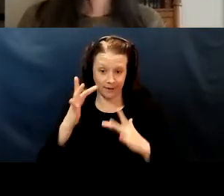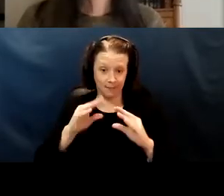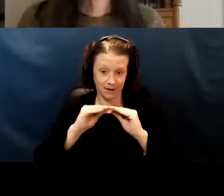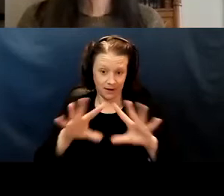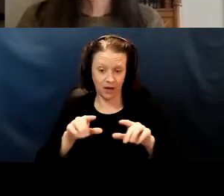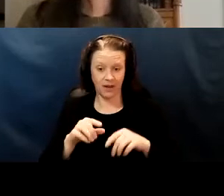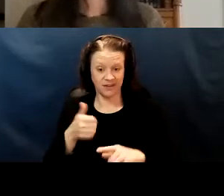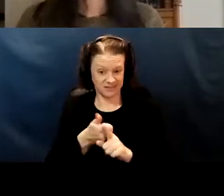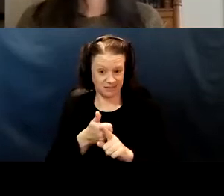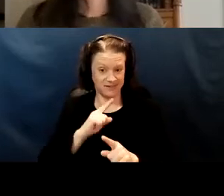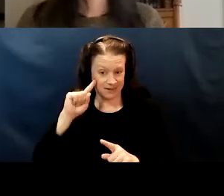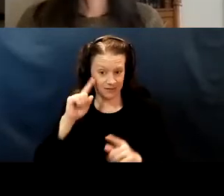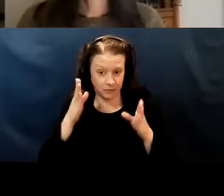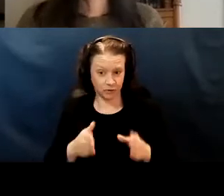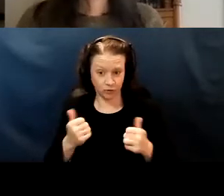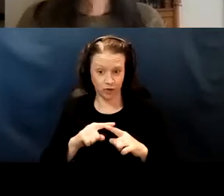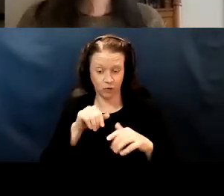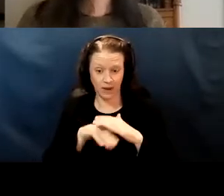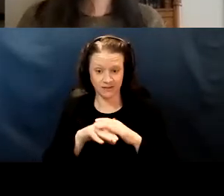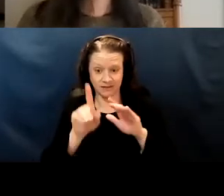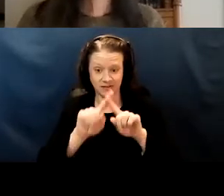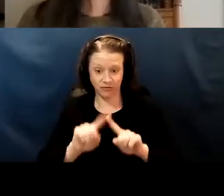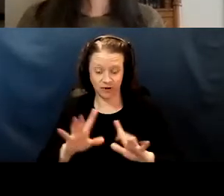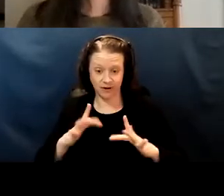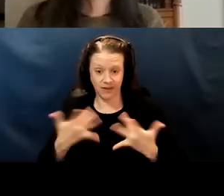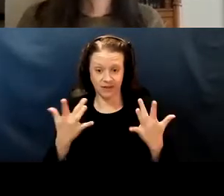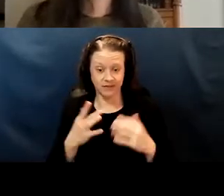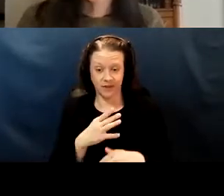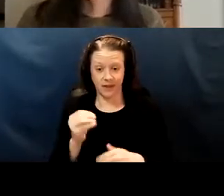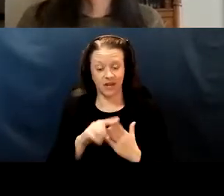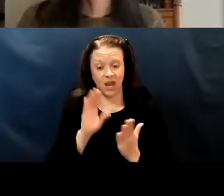trying to access different events. And he just kept track of